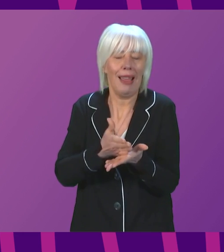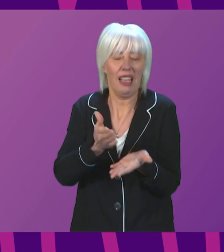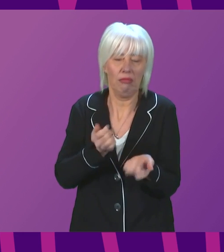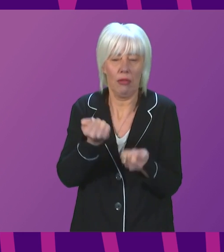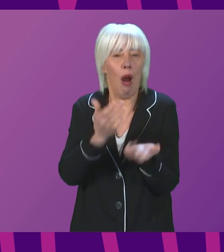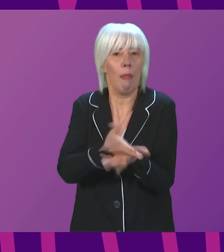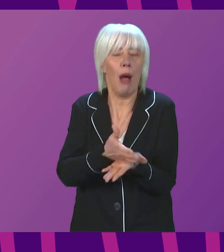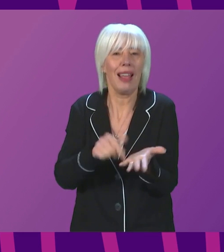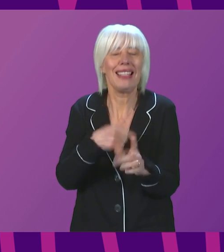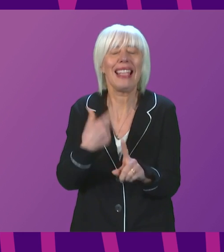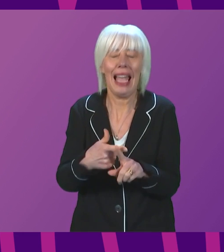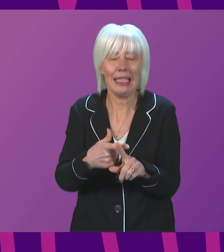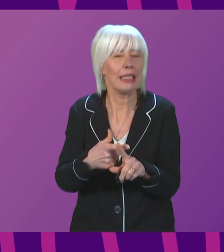and today the AA is warning that